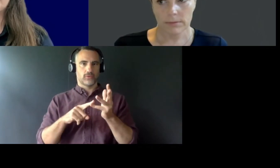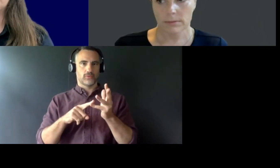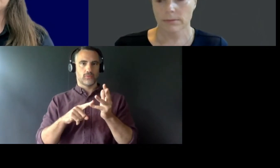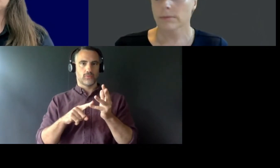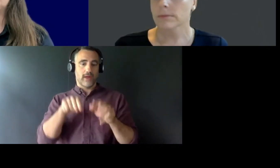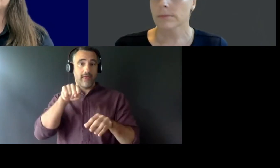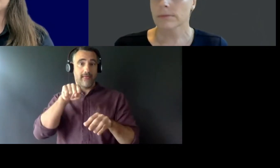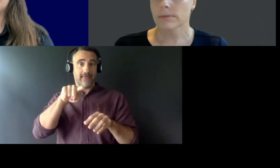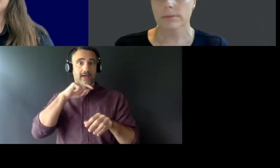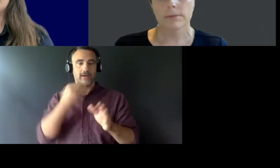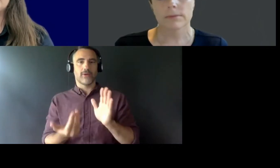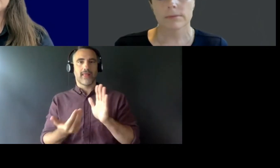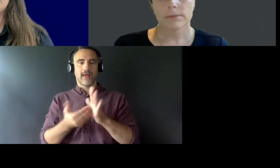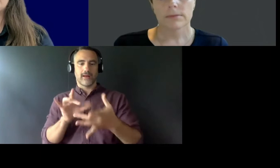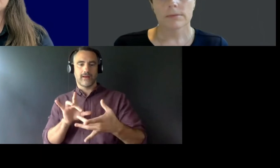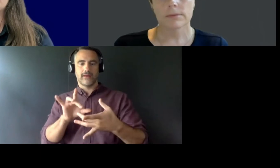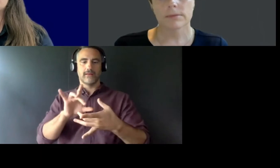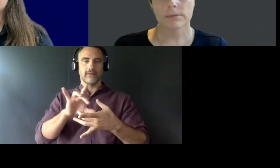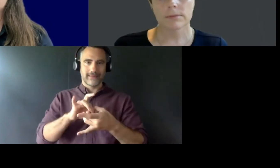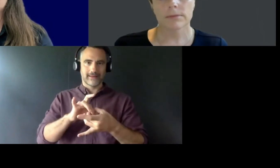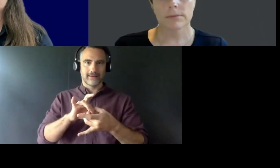and it will insert it into the Word document.